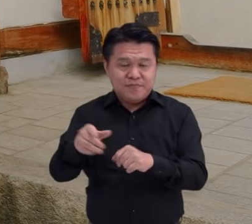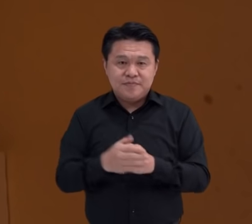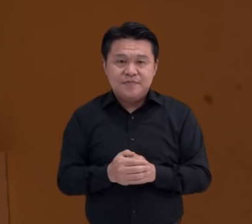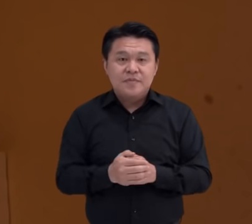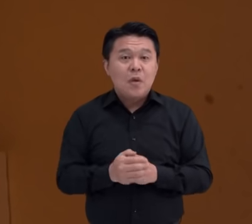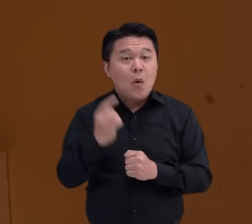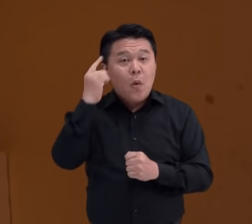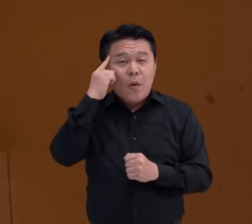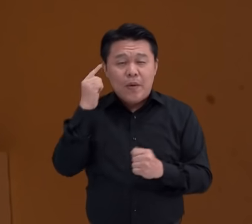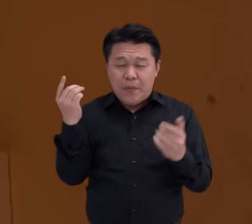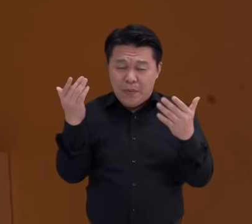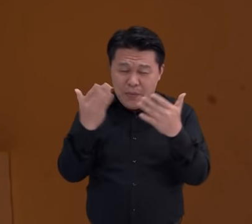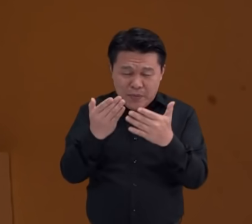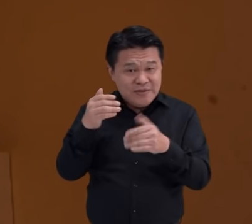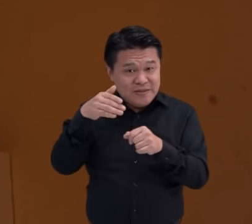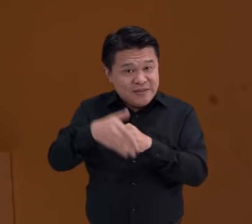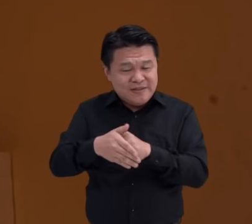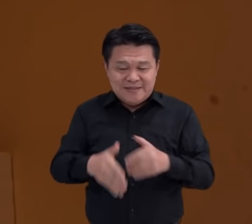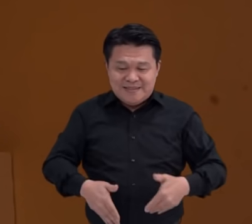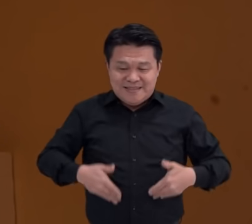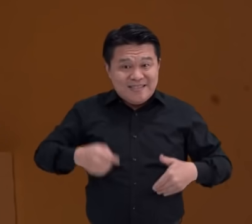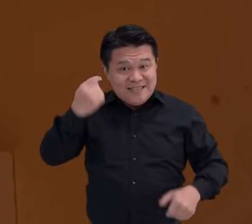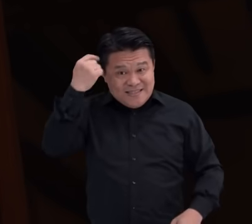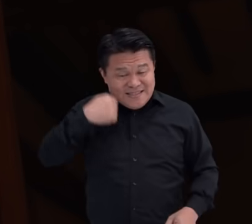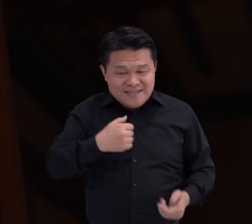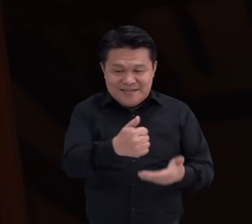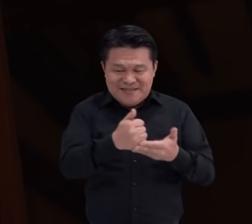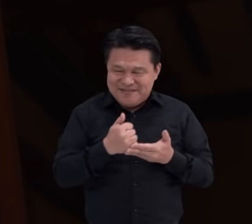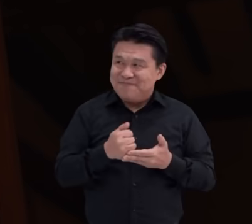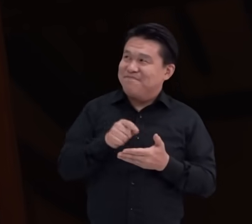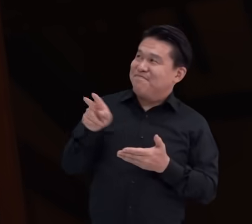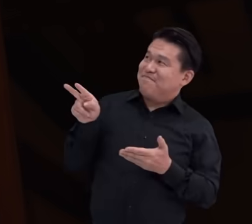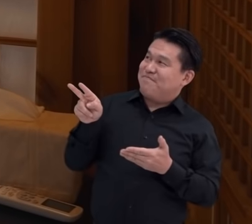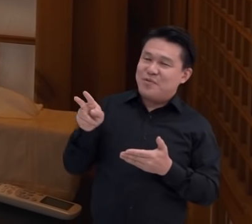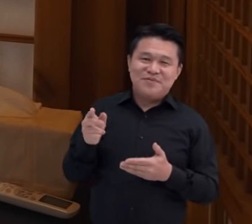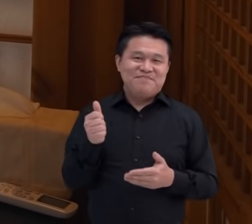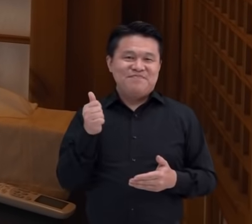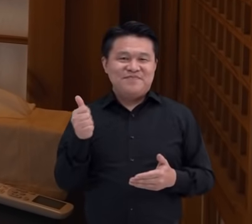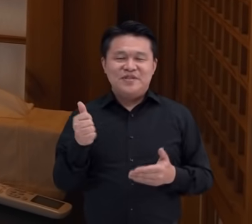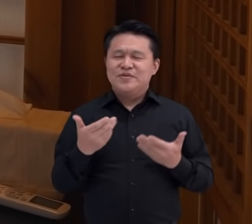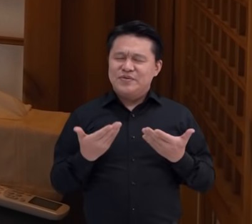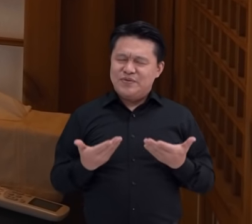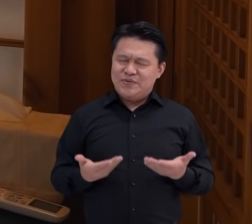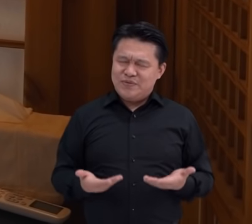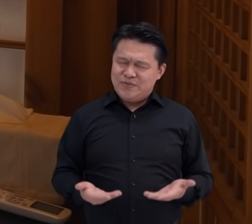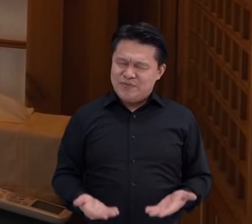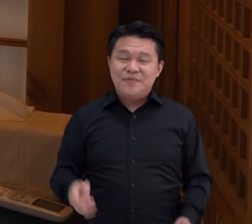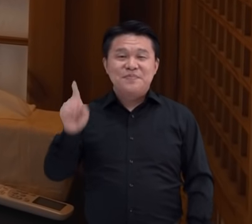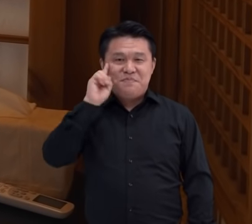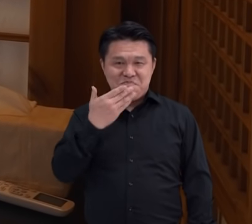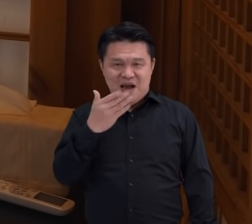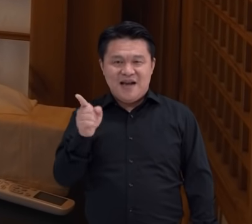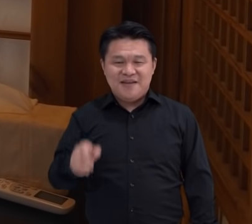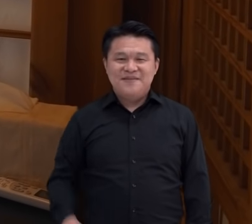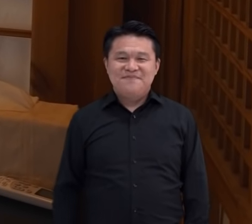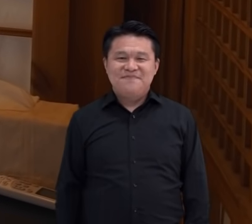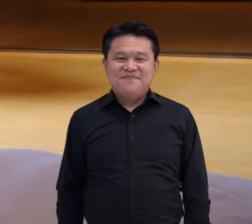The low luminance for a warm glow is for guests to rest well and fully enjoy their time here.